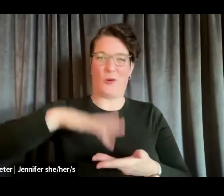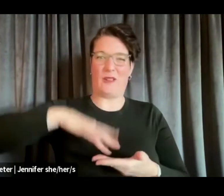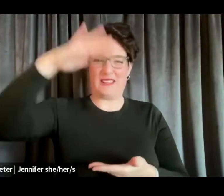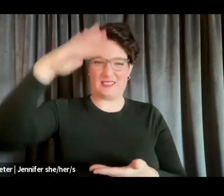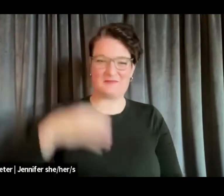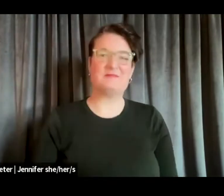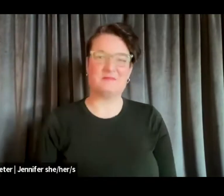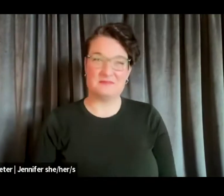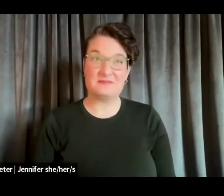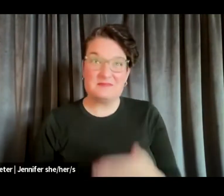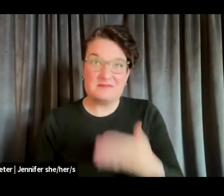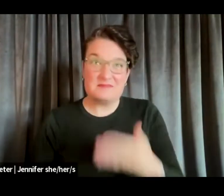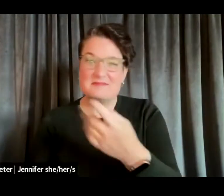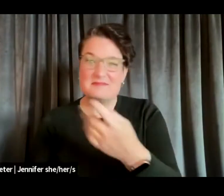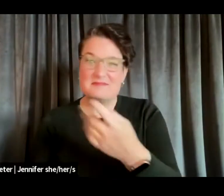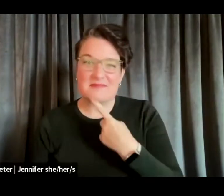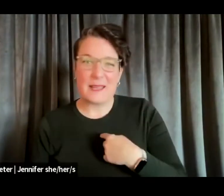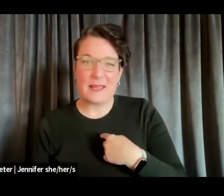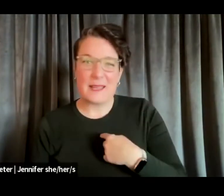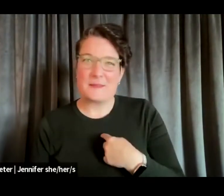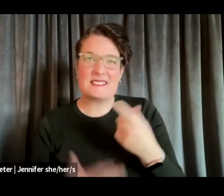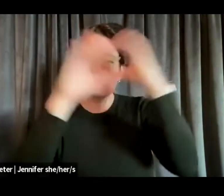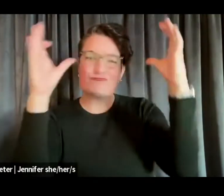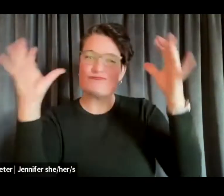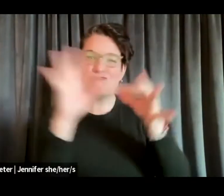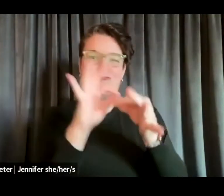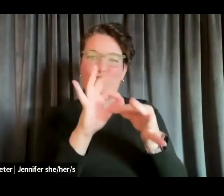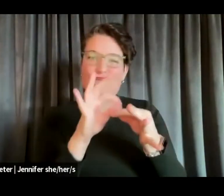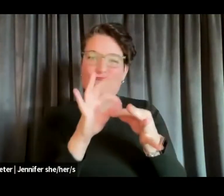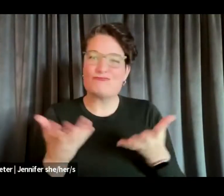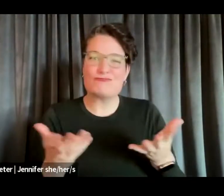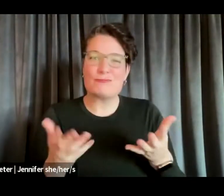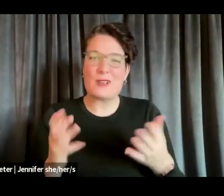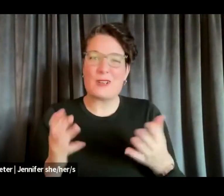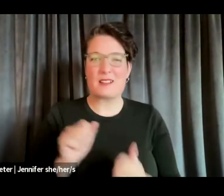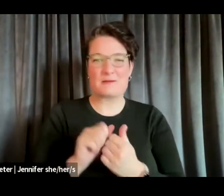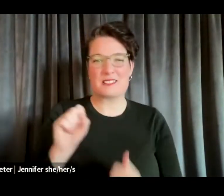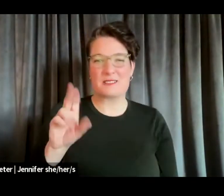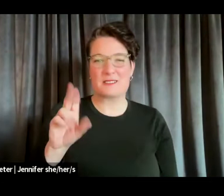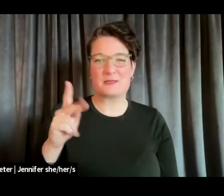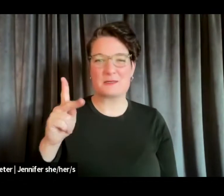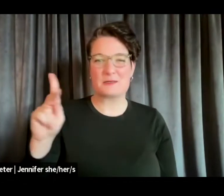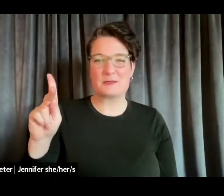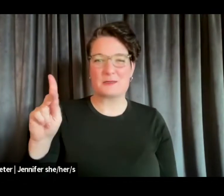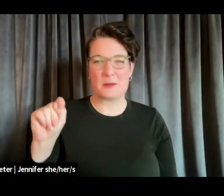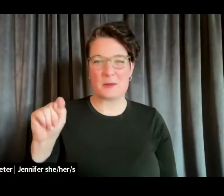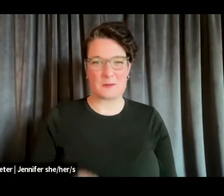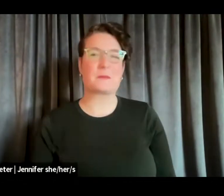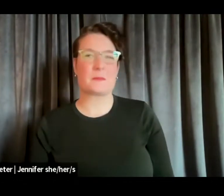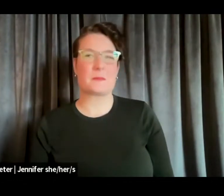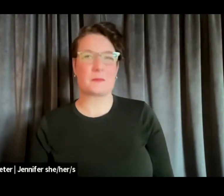Tell me your associations and experiences with Sukkot. Rebekah: Yeah. Sukkot's definitely my